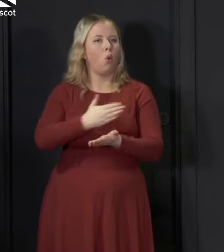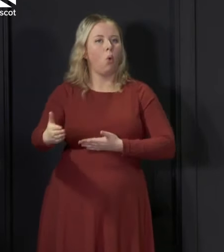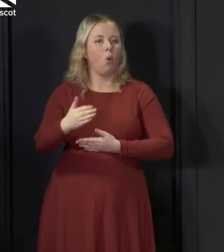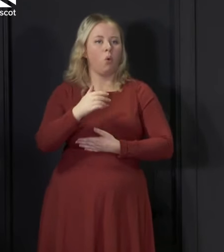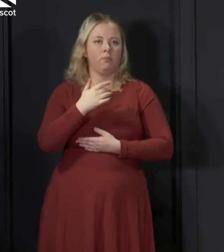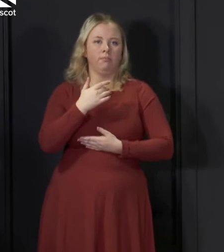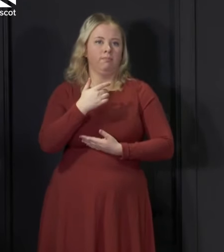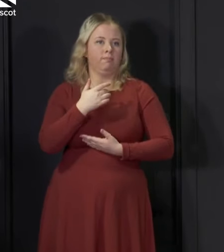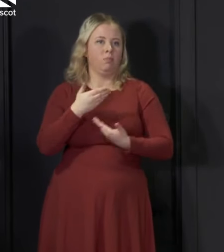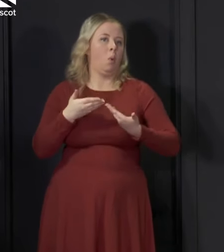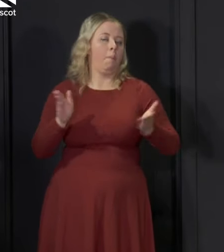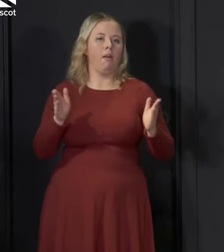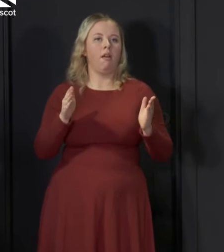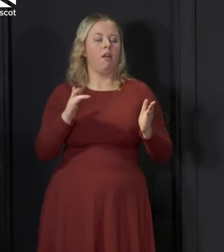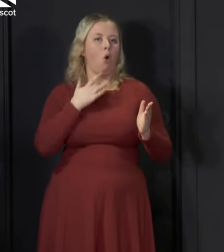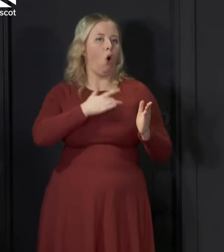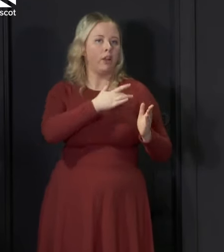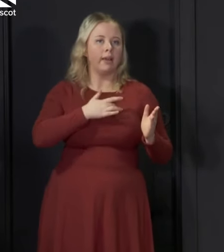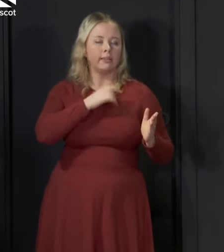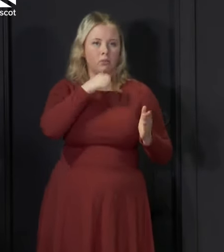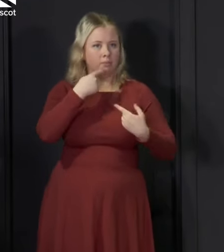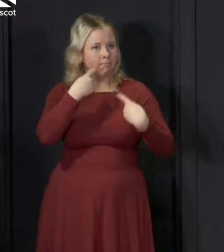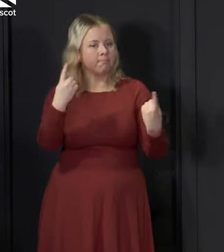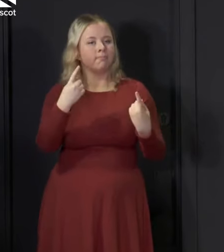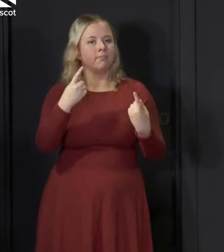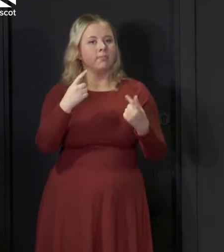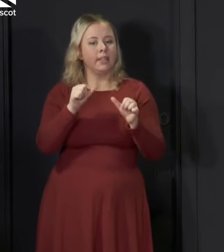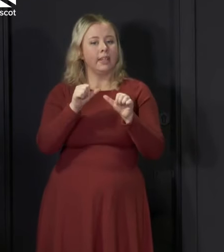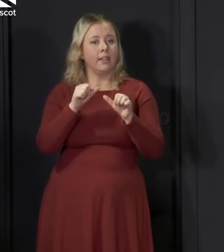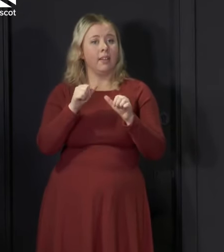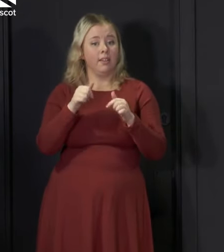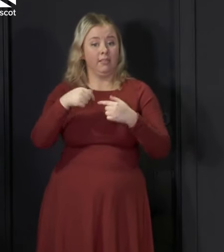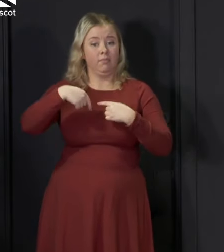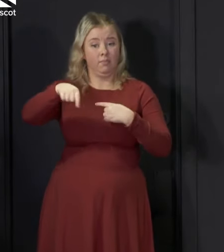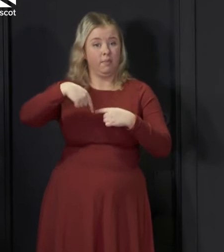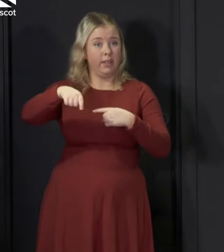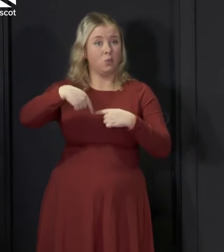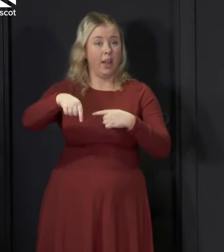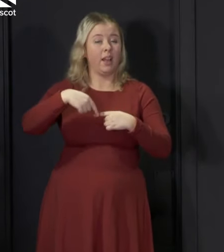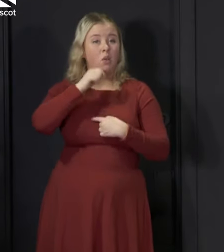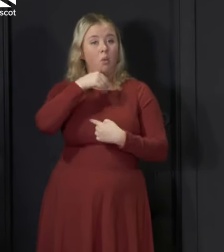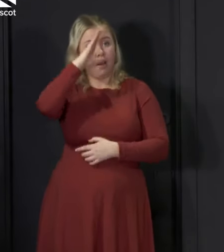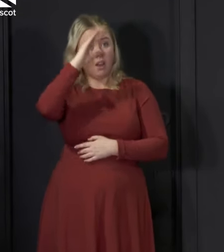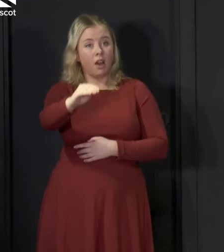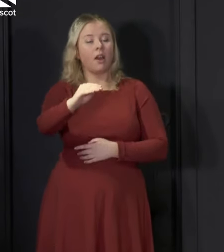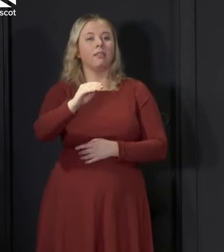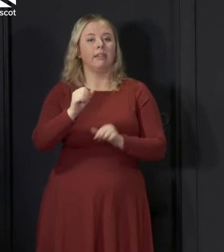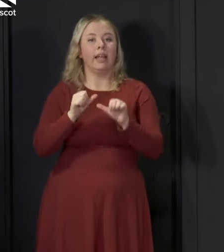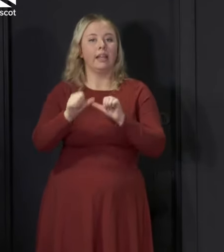certainly within the next week, I will set out the next iteration really of the paper